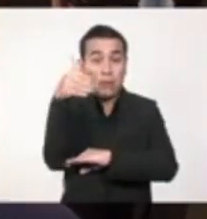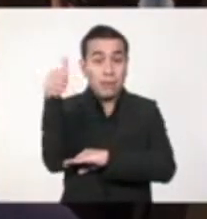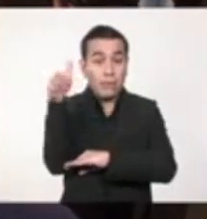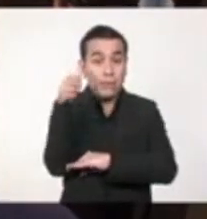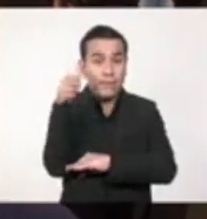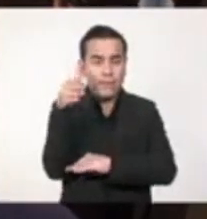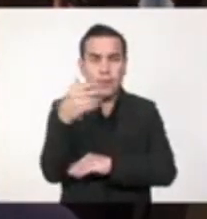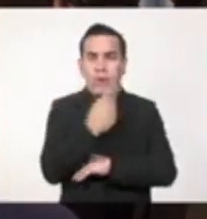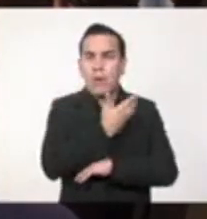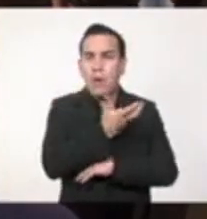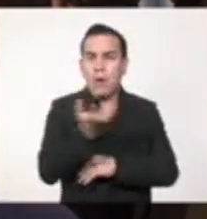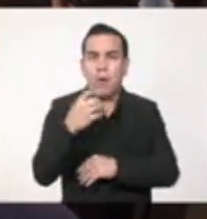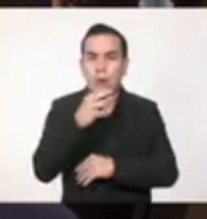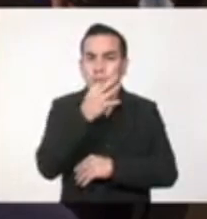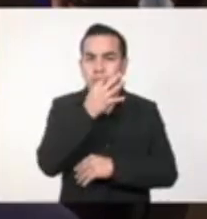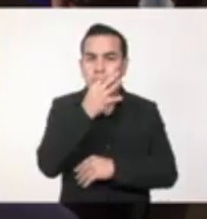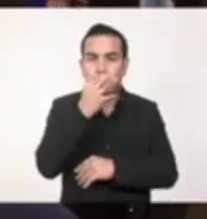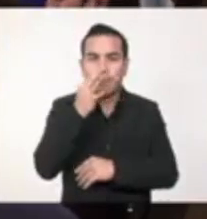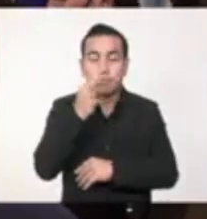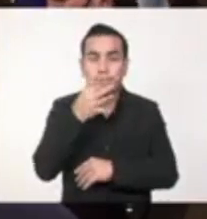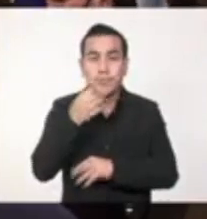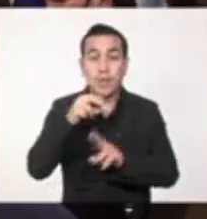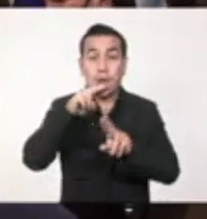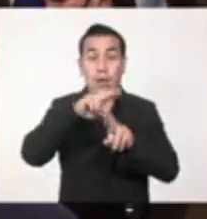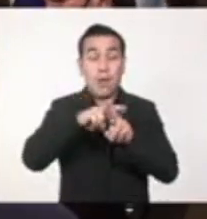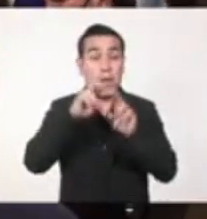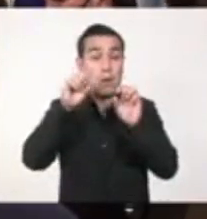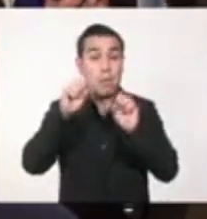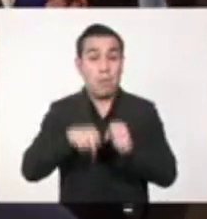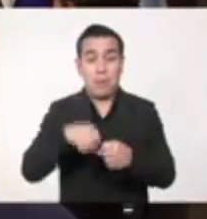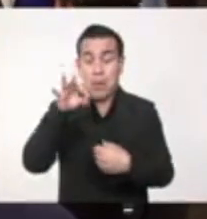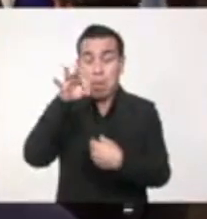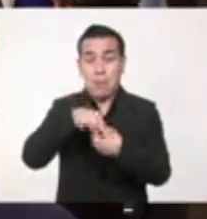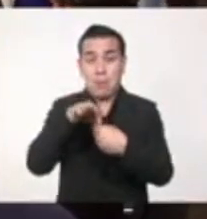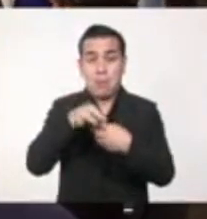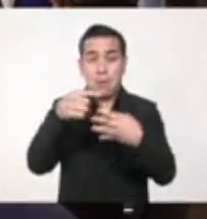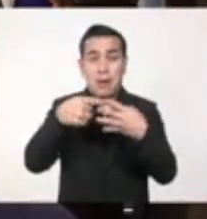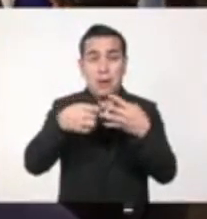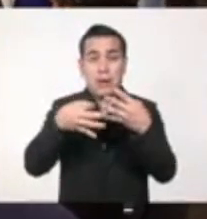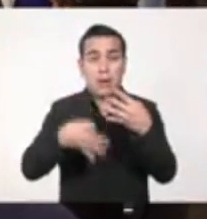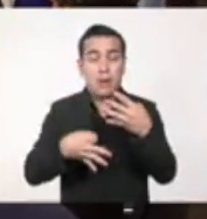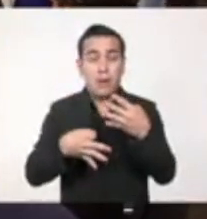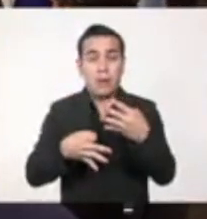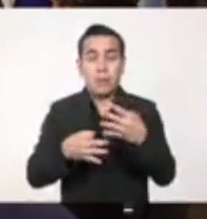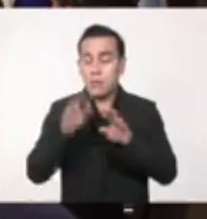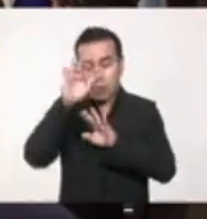nada nadie le dijo mire señores de ARENA ustedes no pueden aprobar esa ley porque viola la independencia de la de pesos y